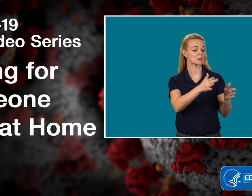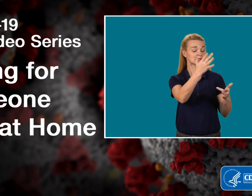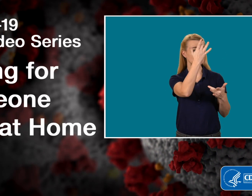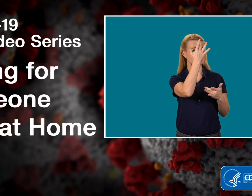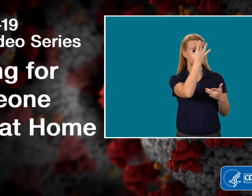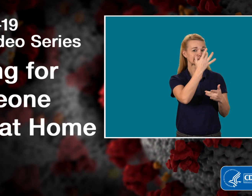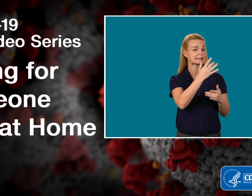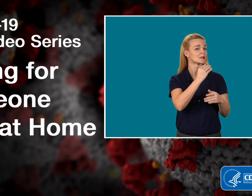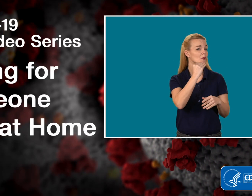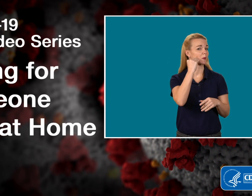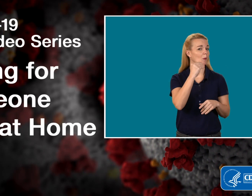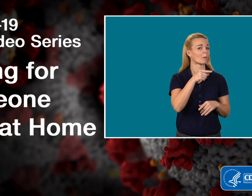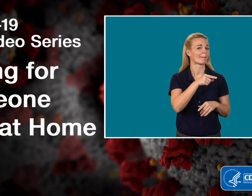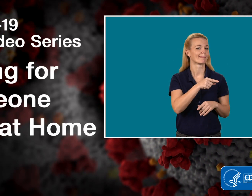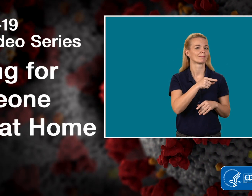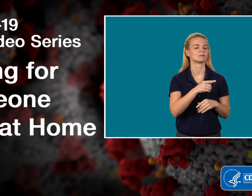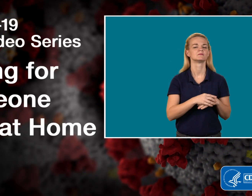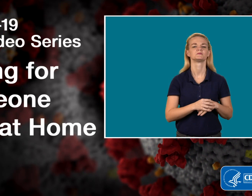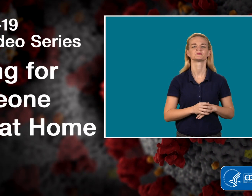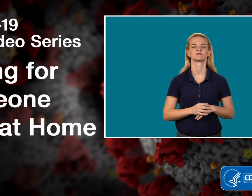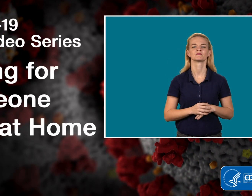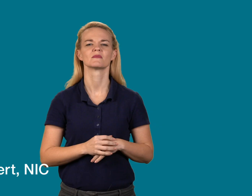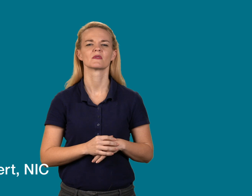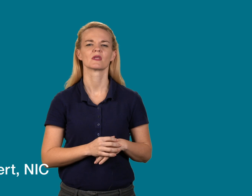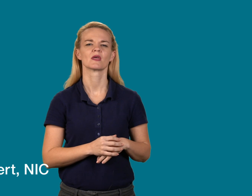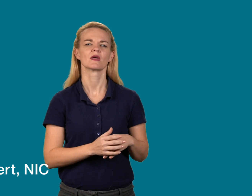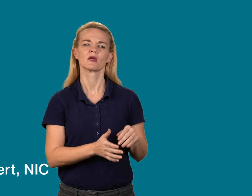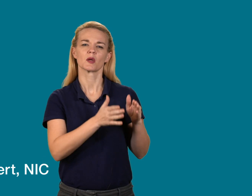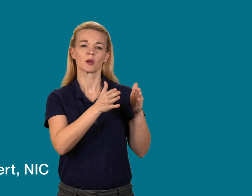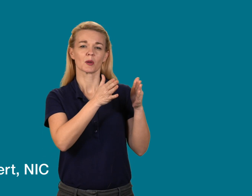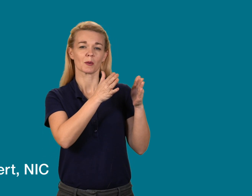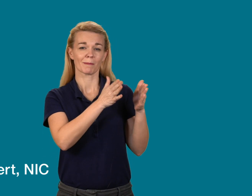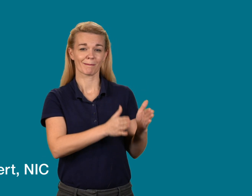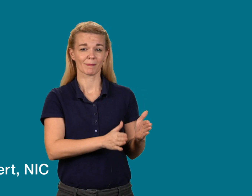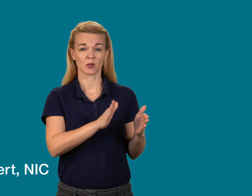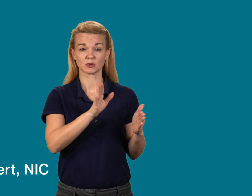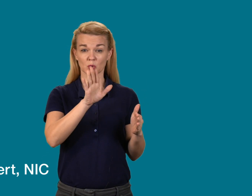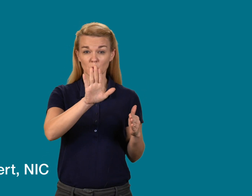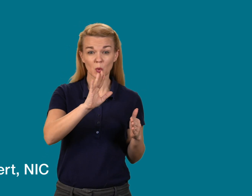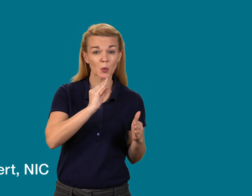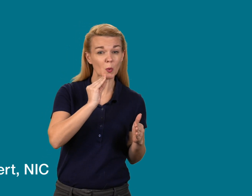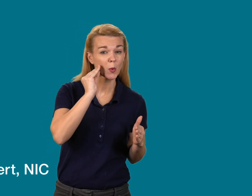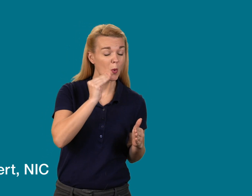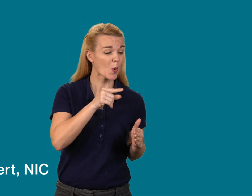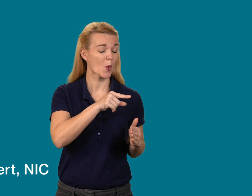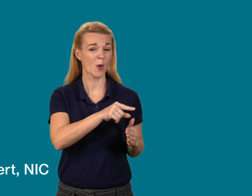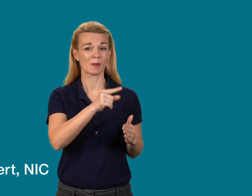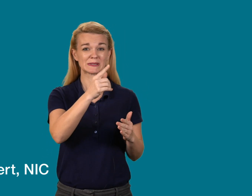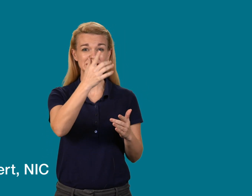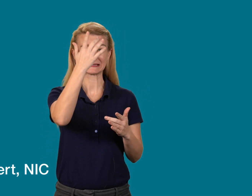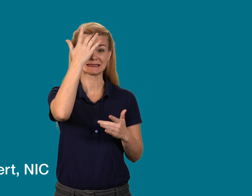Caring for Someone Sick at Home. If you are taking care of someone at home